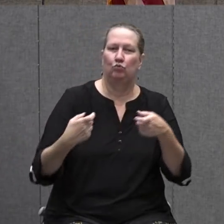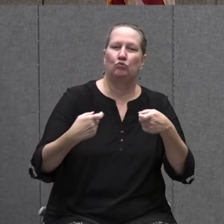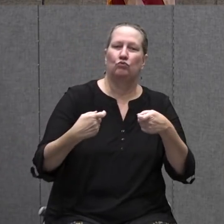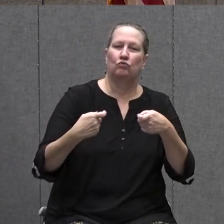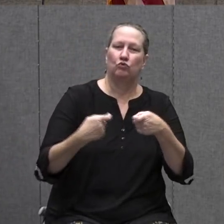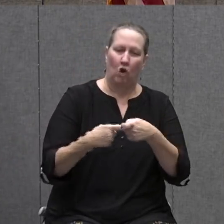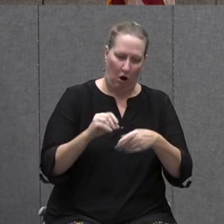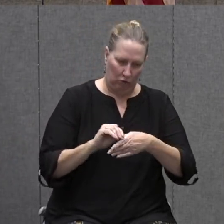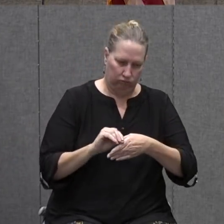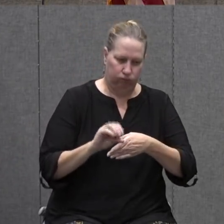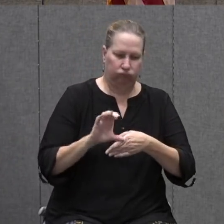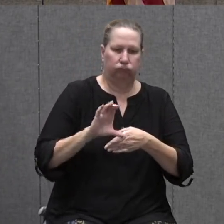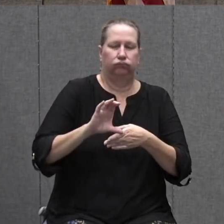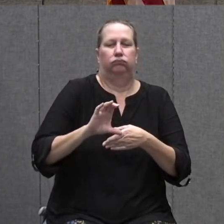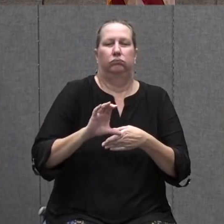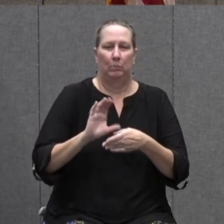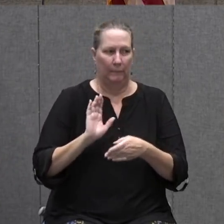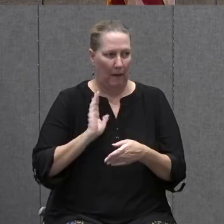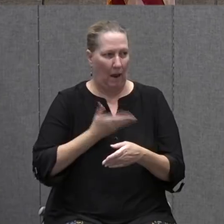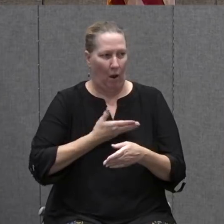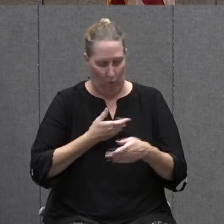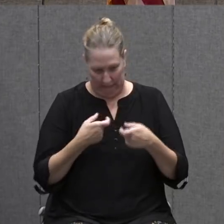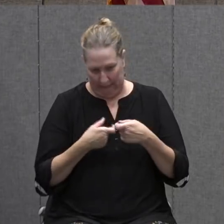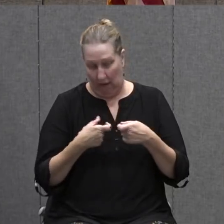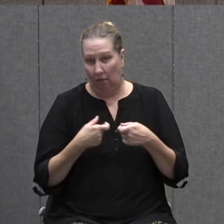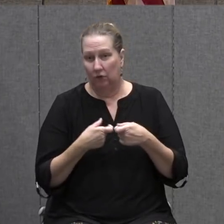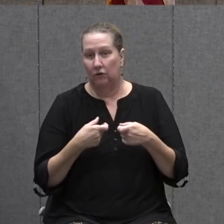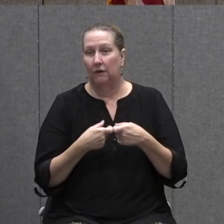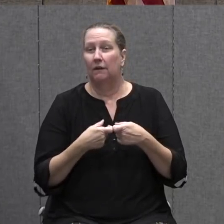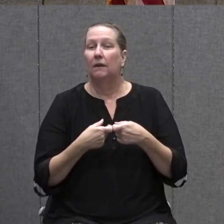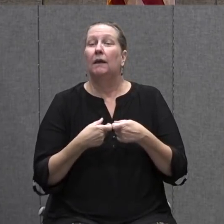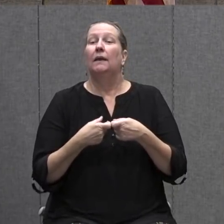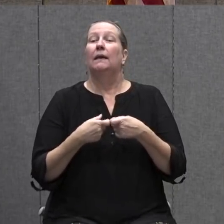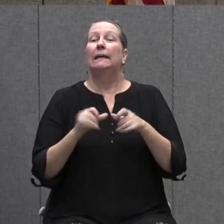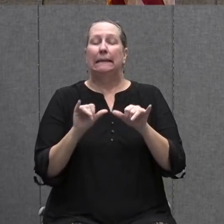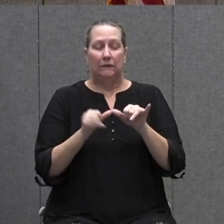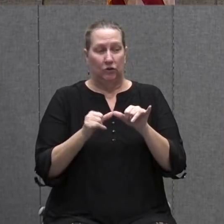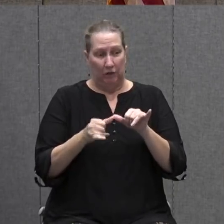Engineers use this idea of electricity which is a type of energy